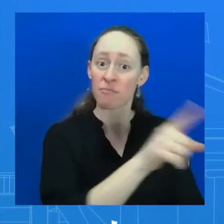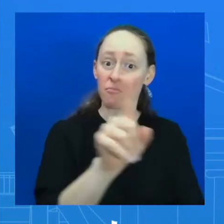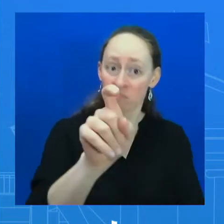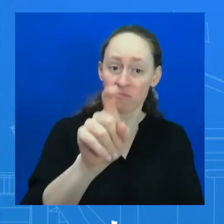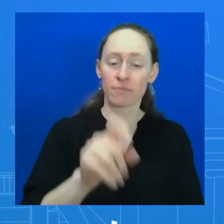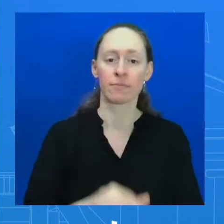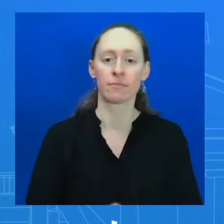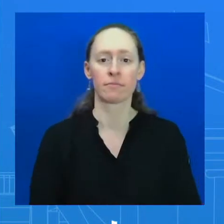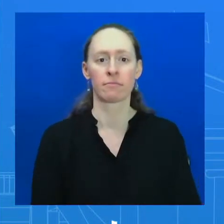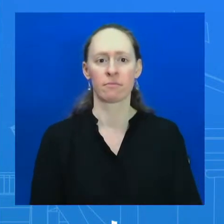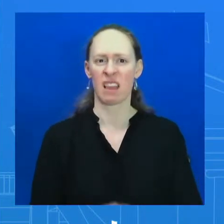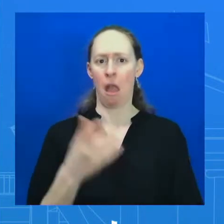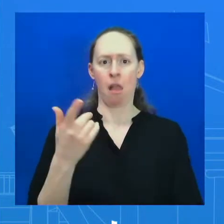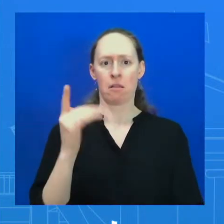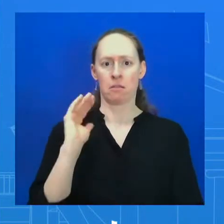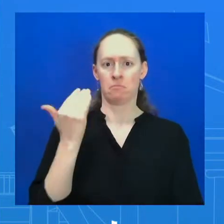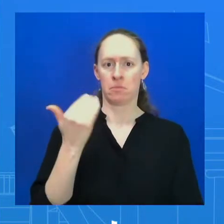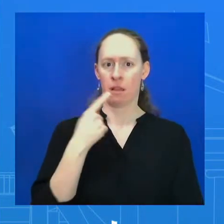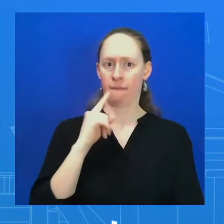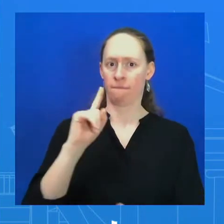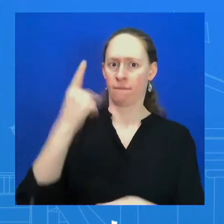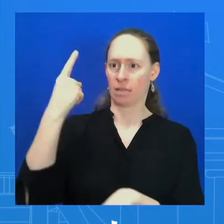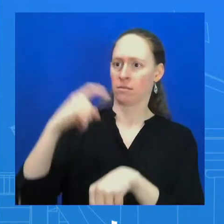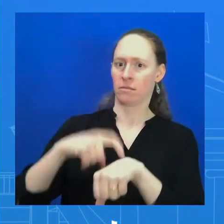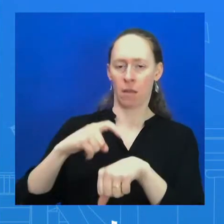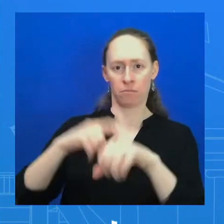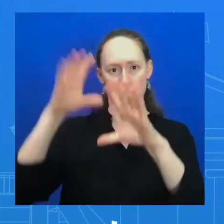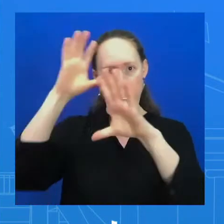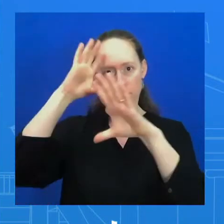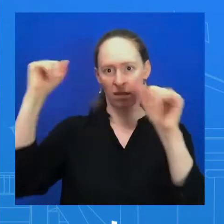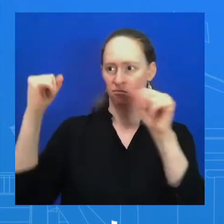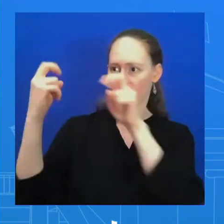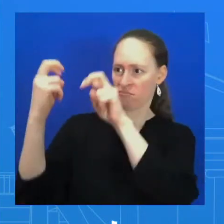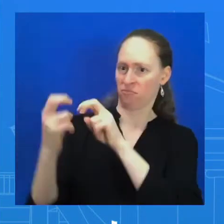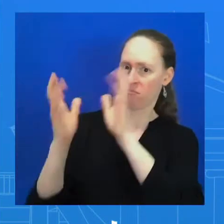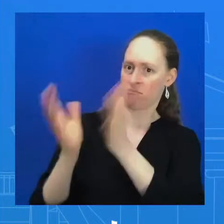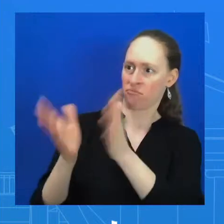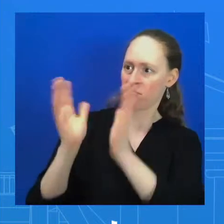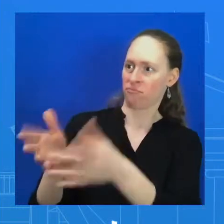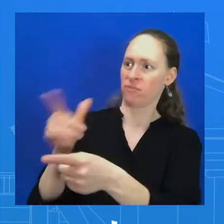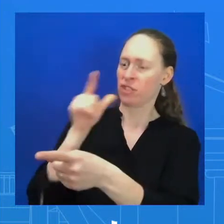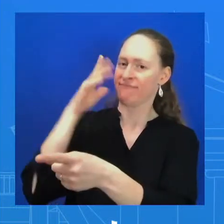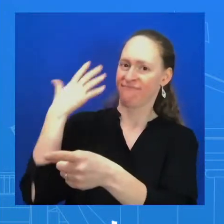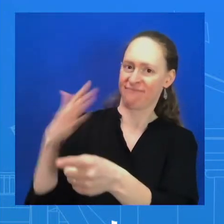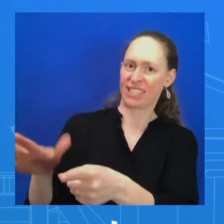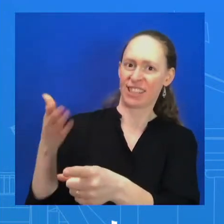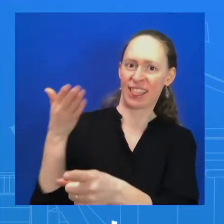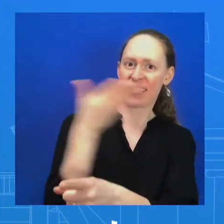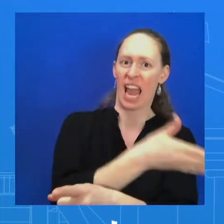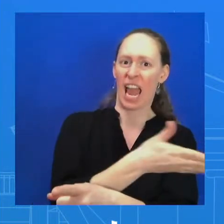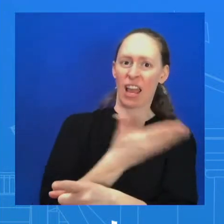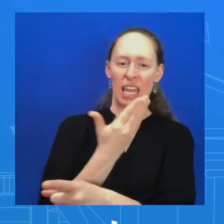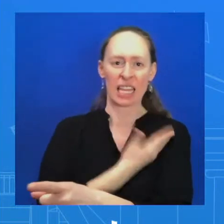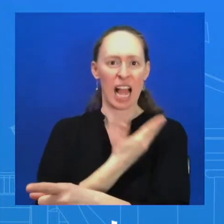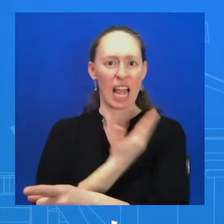Q- spoken to anybody who's been inside of Gaza since October 7th, and I just wanted -- Ms. Jean-Pierre: We- -- well, here's what I can tell you. Q- to confirm that. Ms. Jean-Pierre: He's met with community leaders who are,